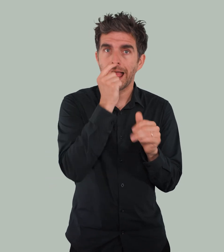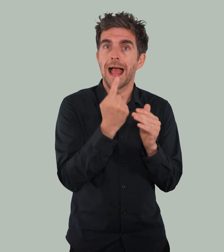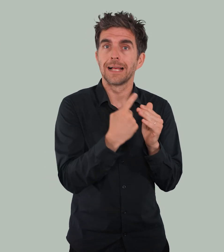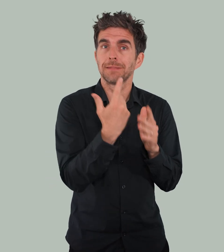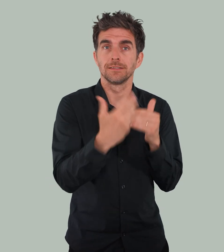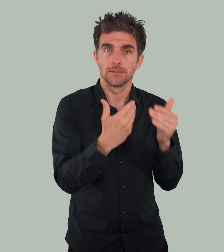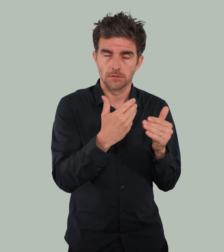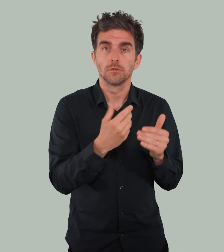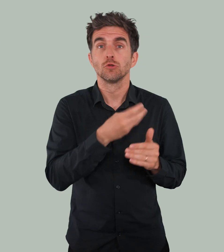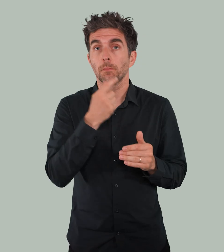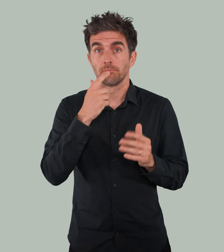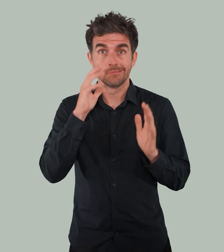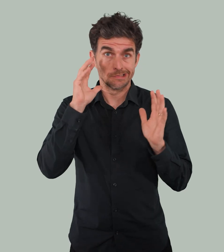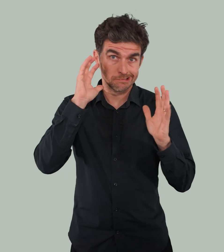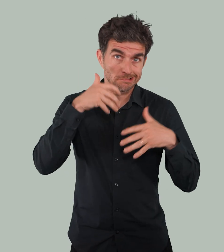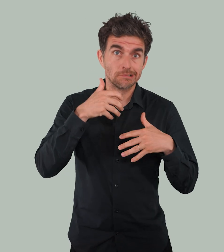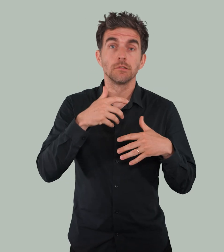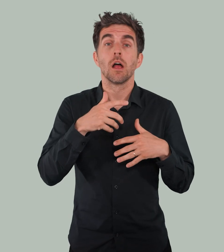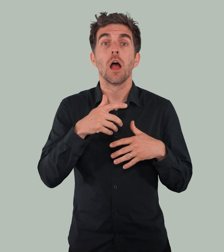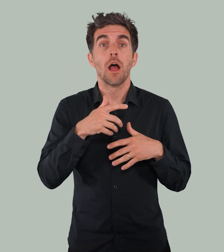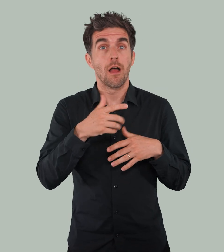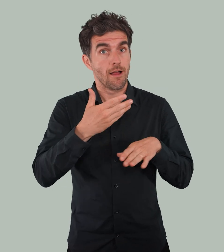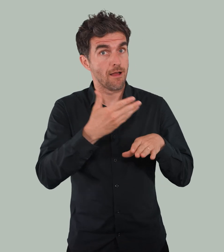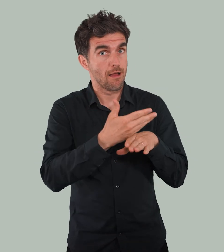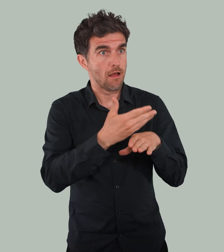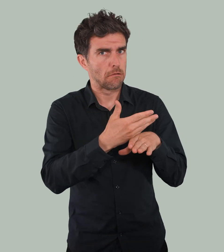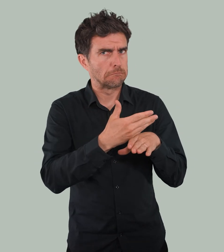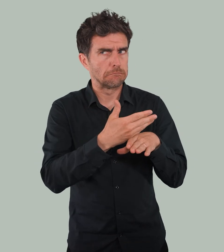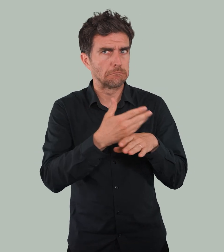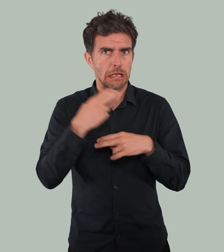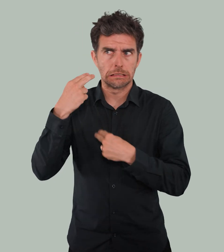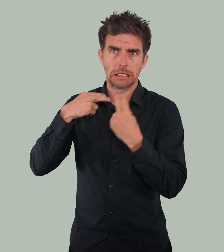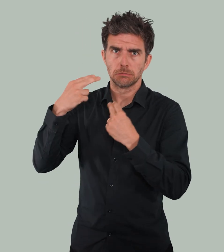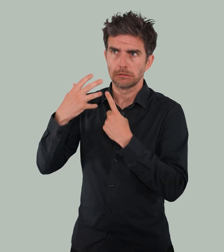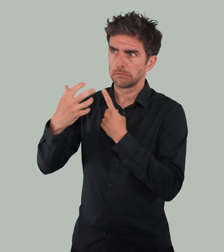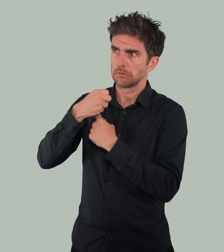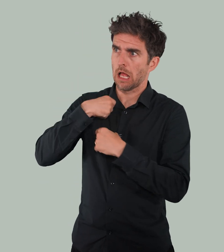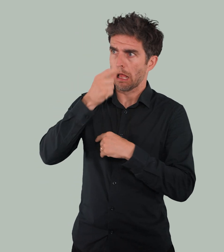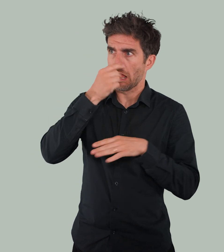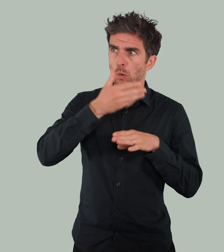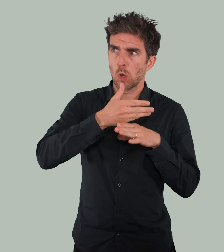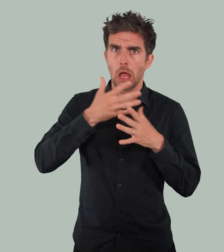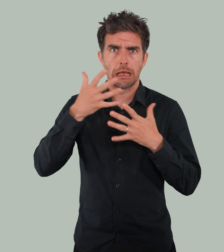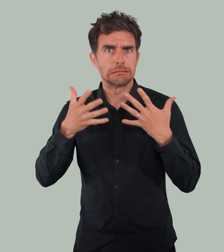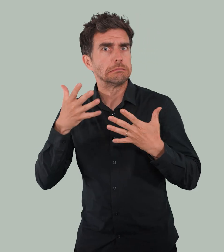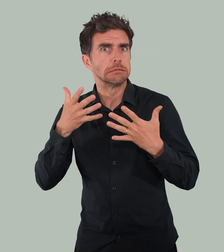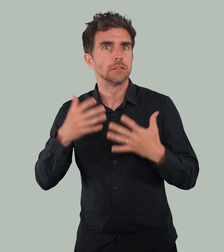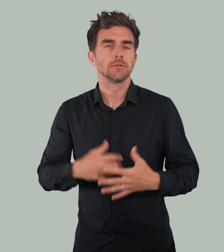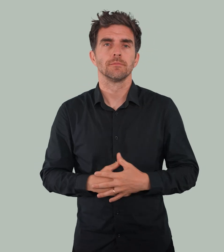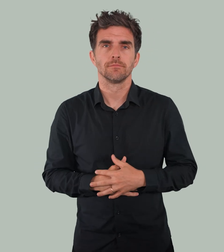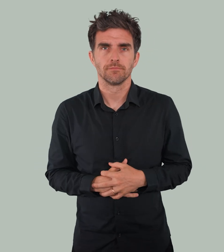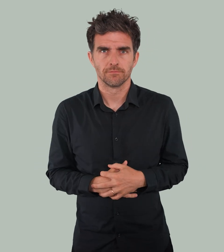independence, while some raise concerns about how employment is interpreted in assessment.